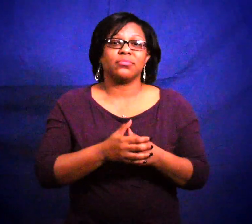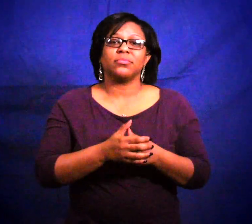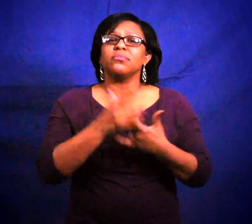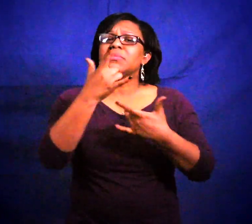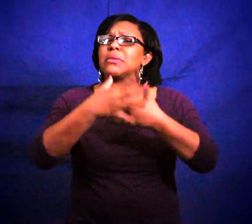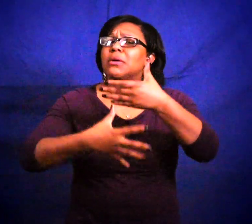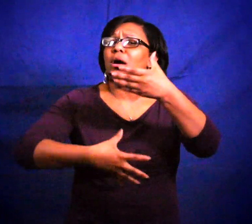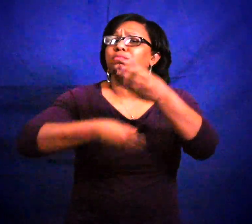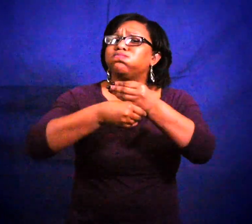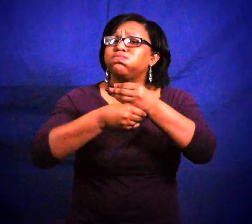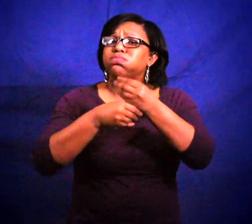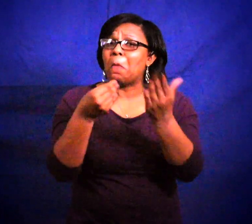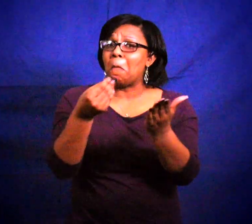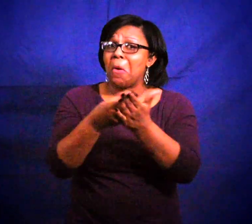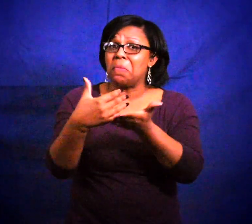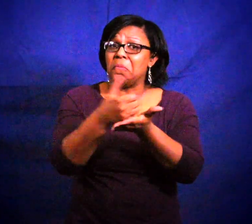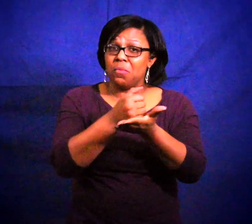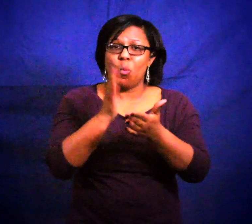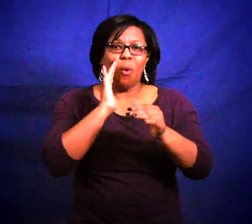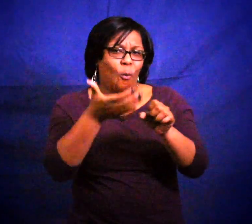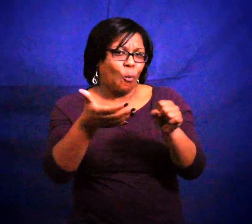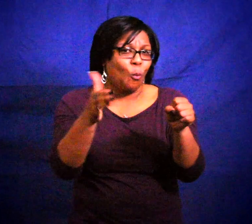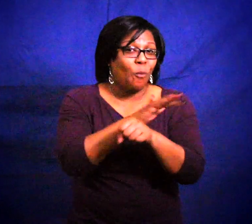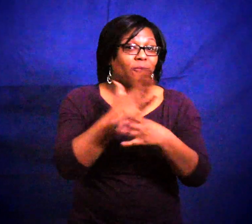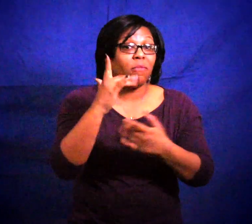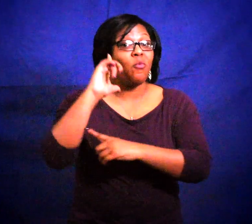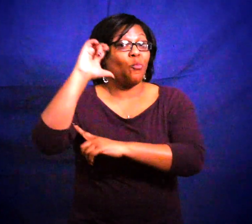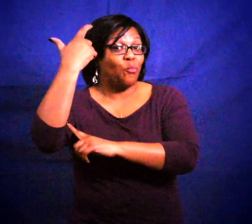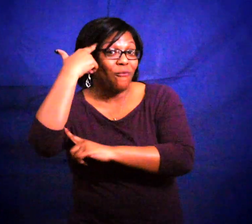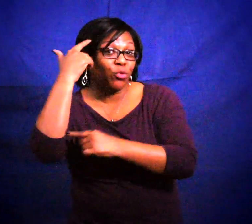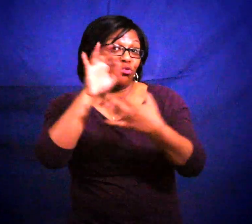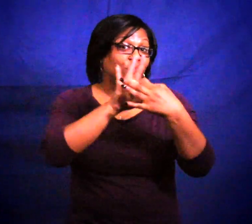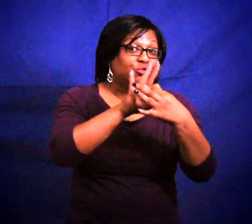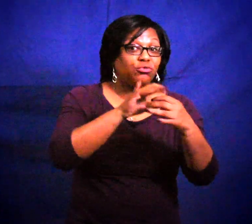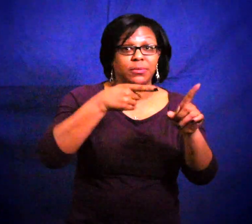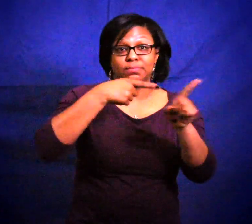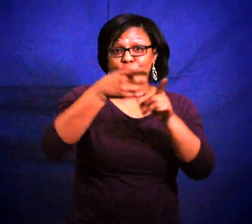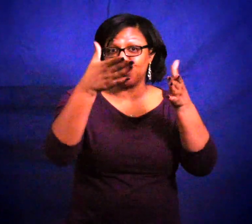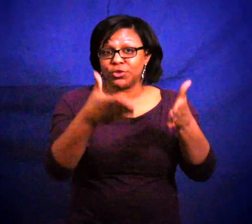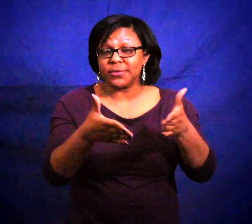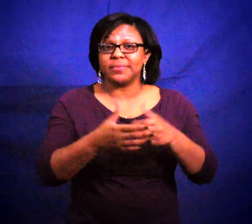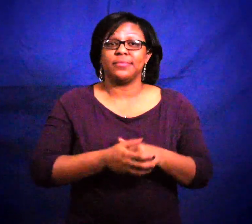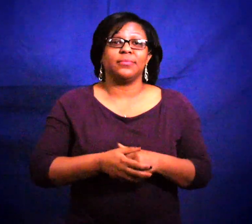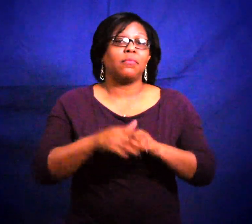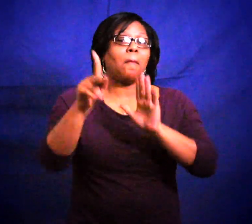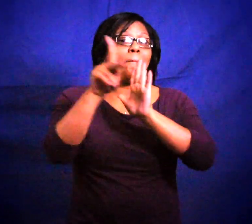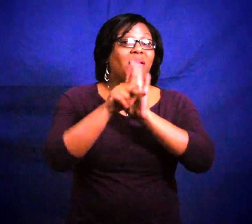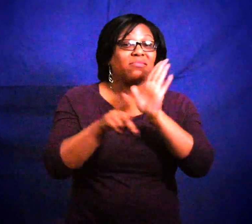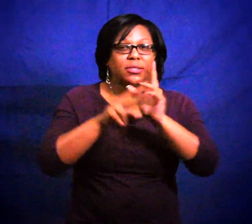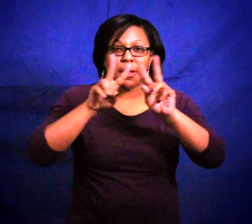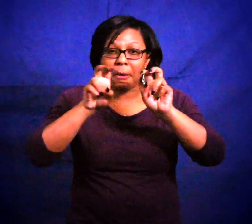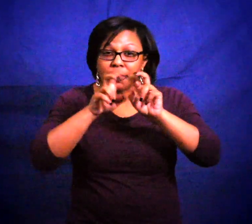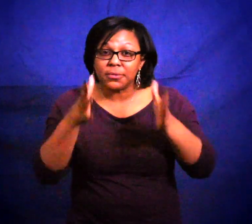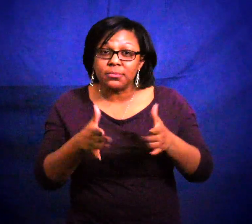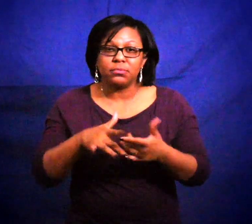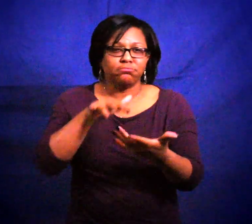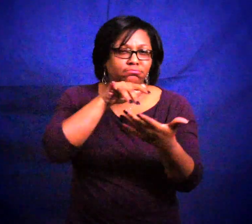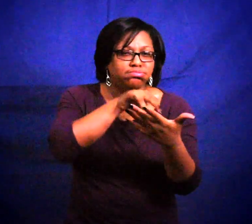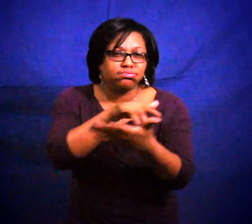The additional funds would cover a government relations specialist, a policy analyst, studies